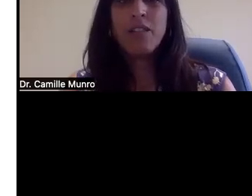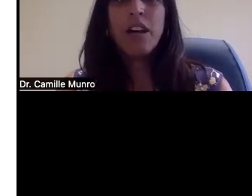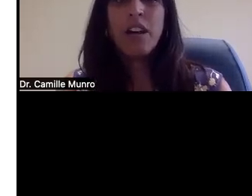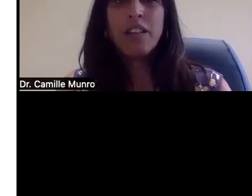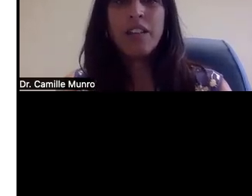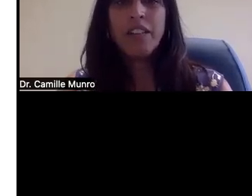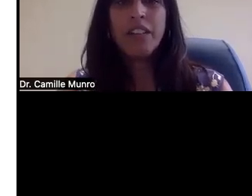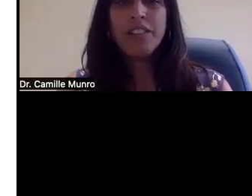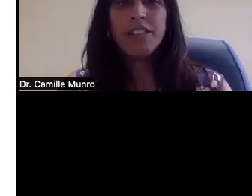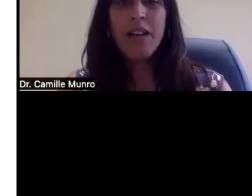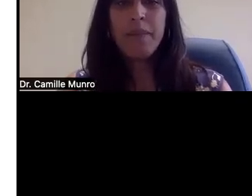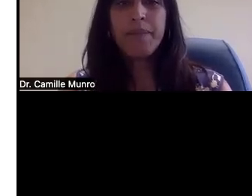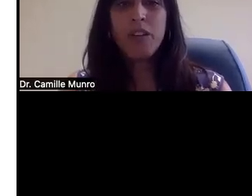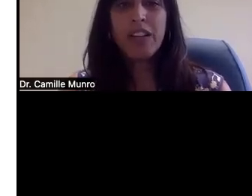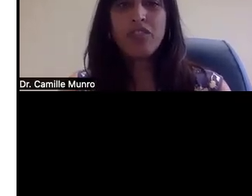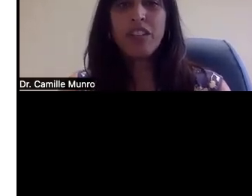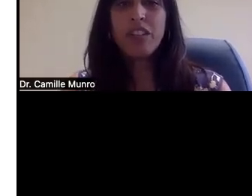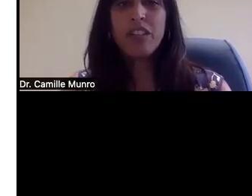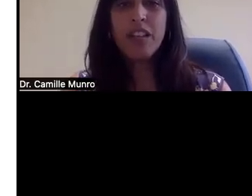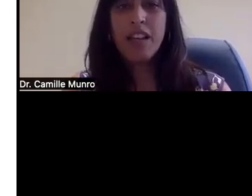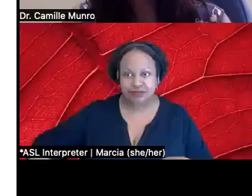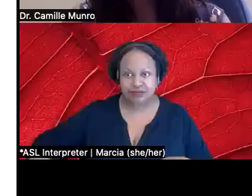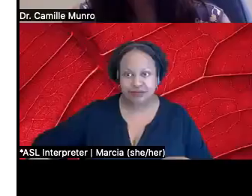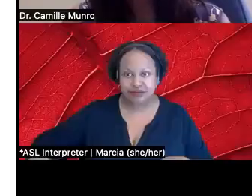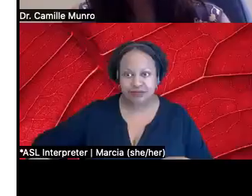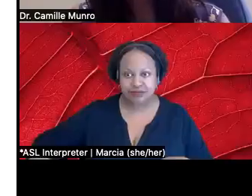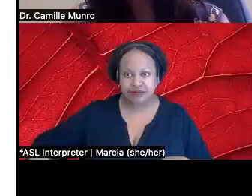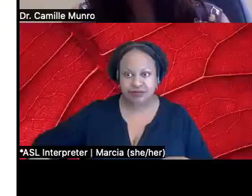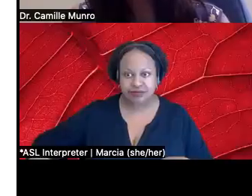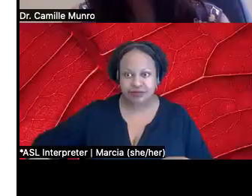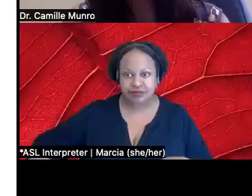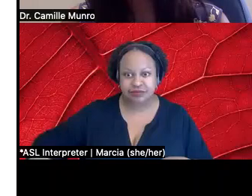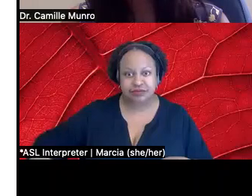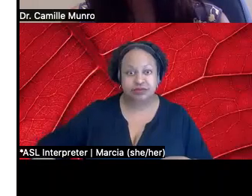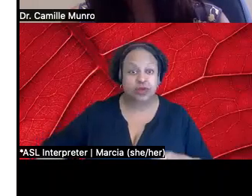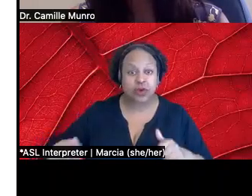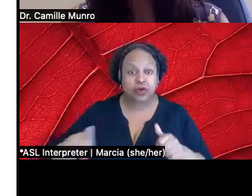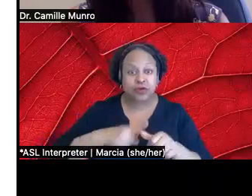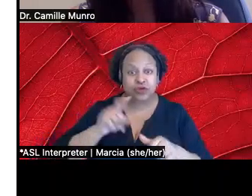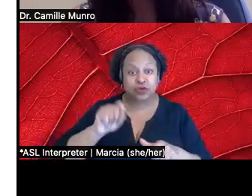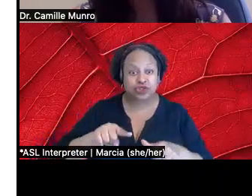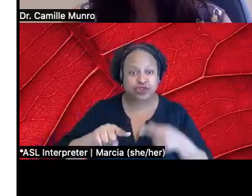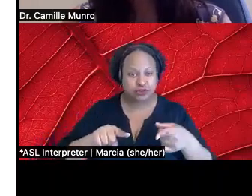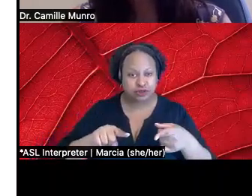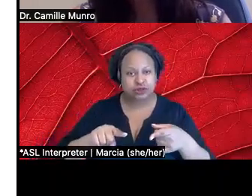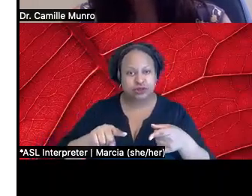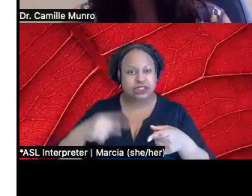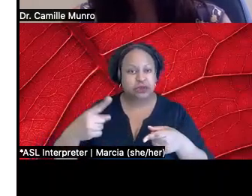So the first question from an attendee says, my partner is a physician with a disability